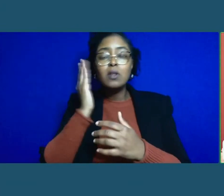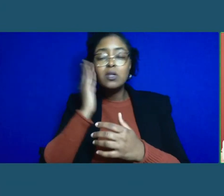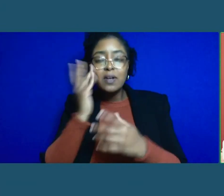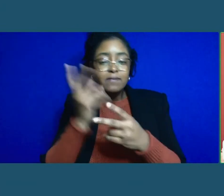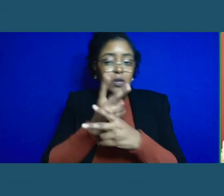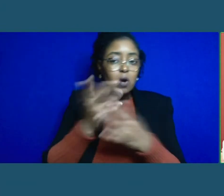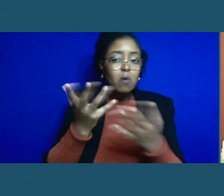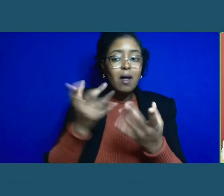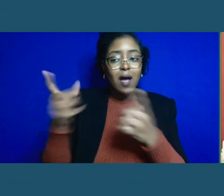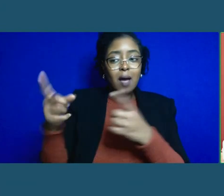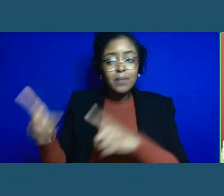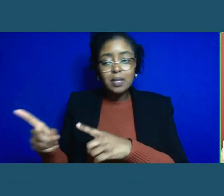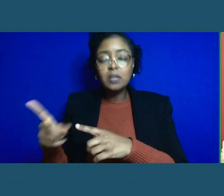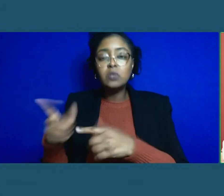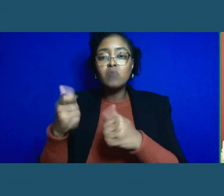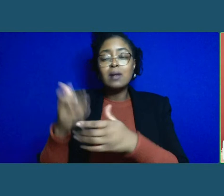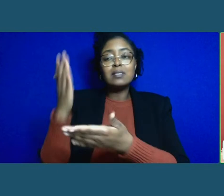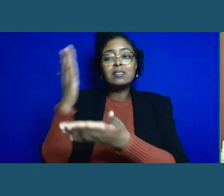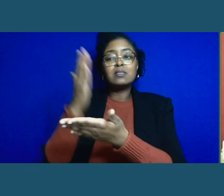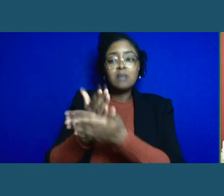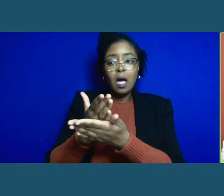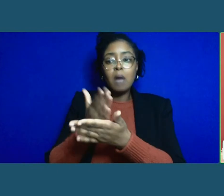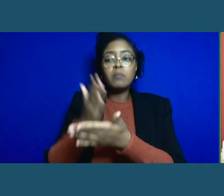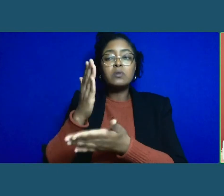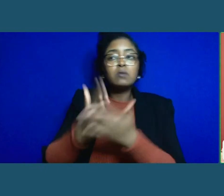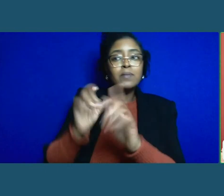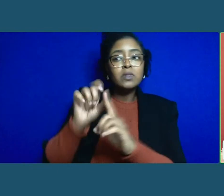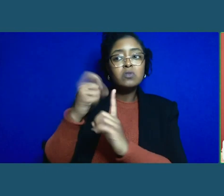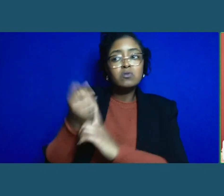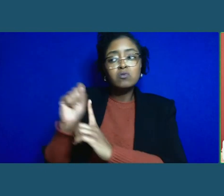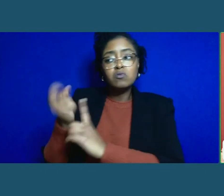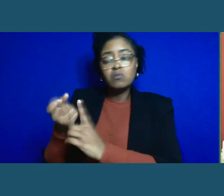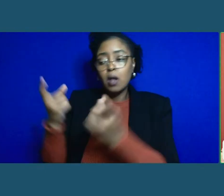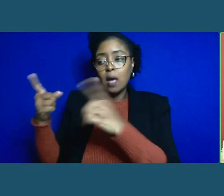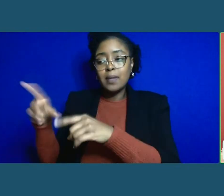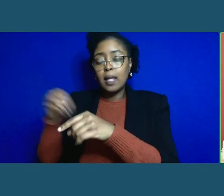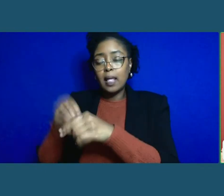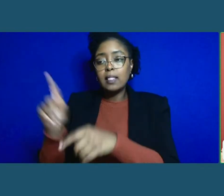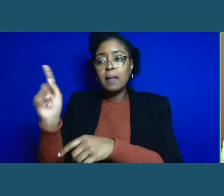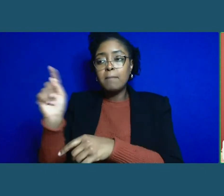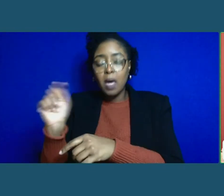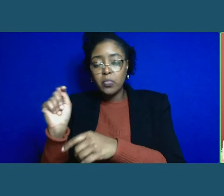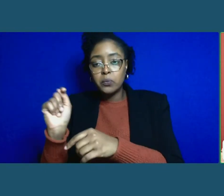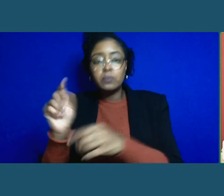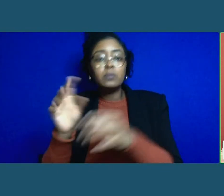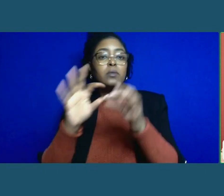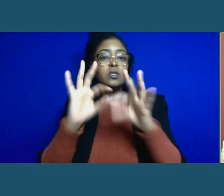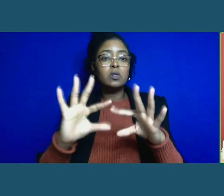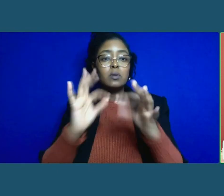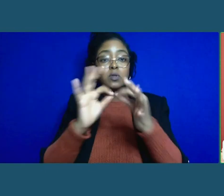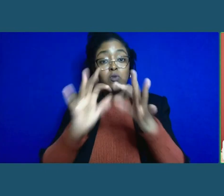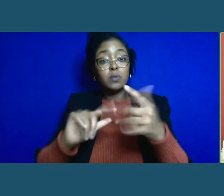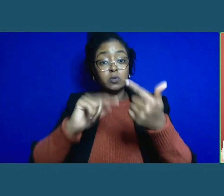acknowledged, and no and tryofie happening and really put a stop to some of the things that may